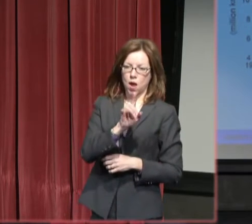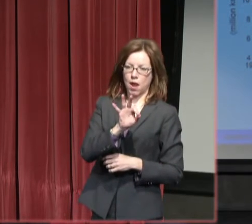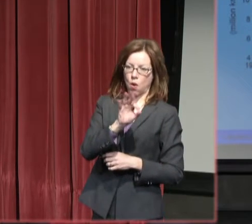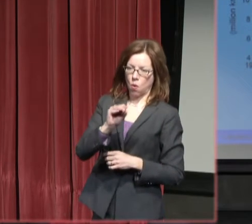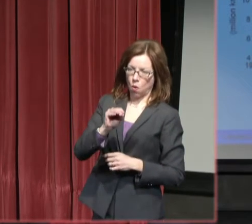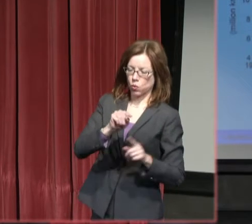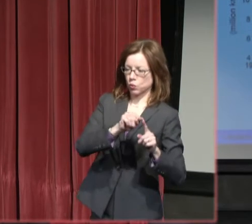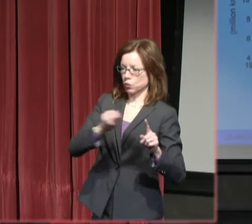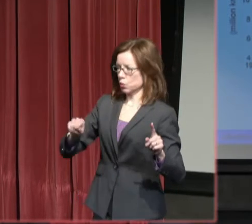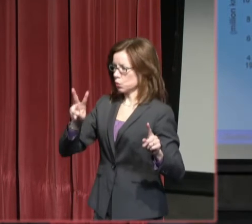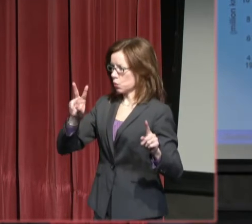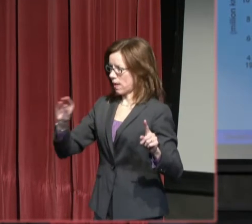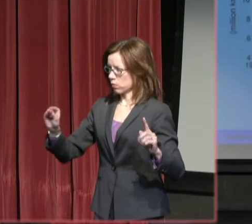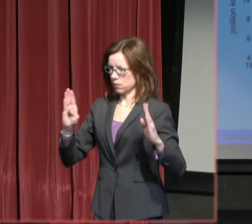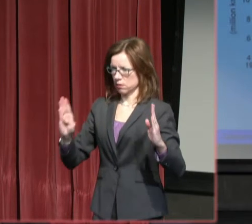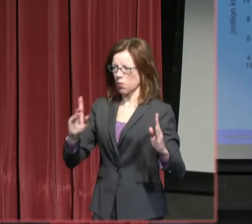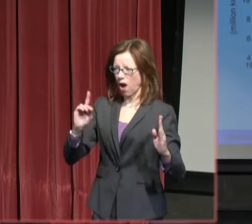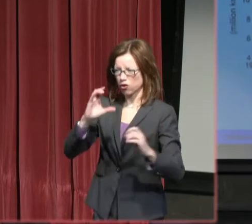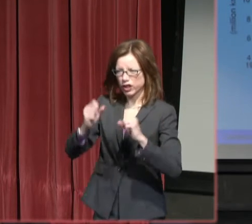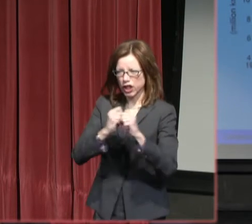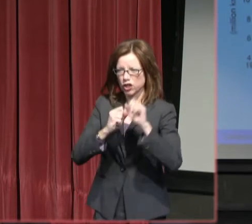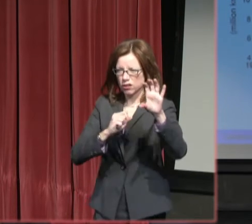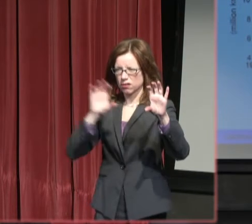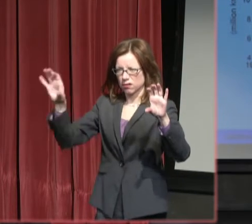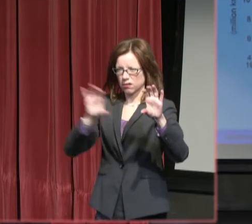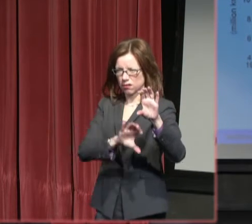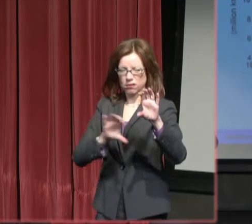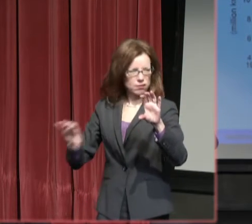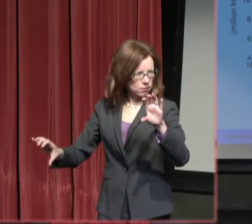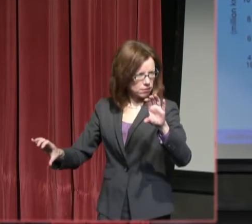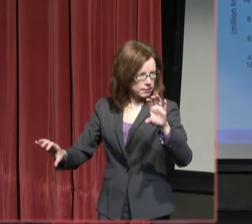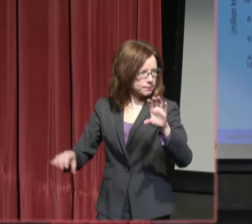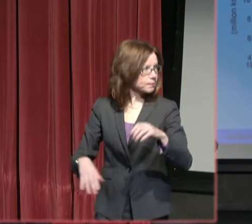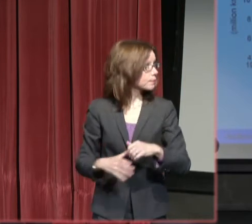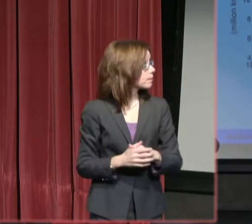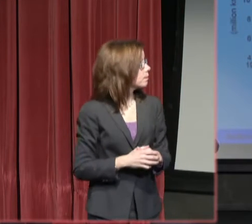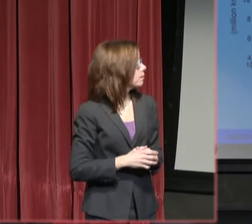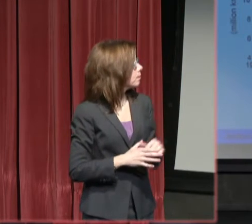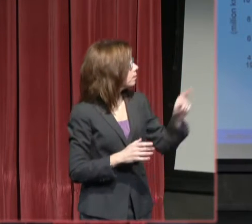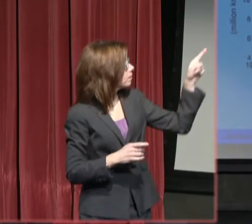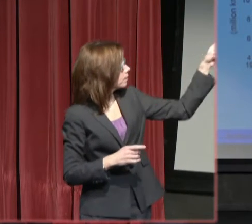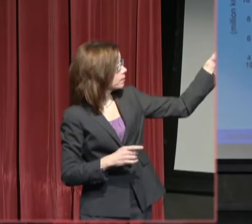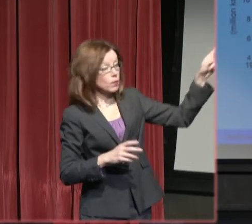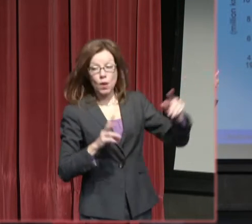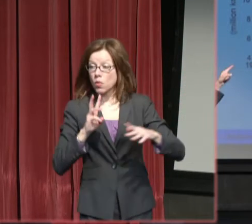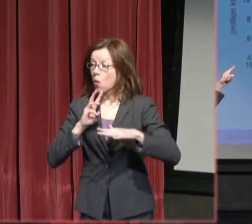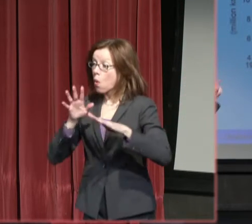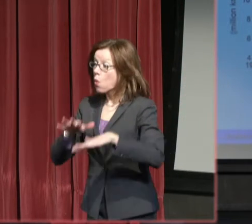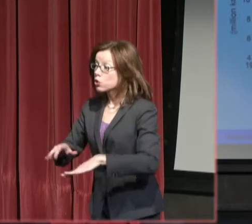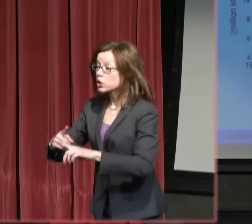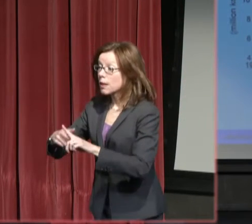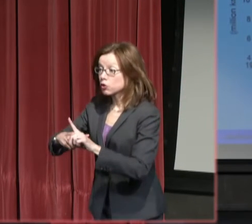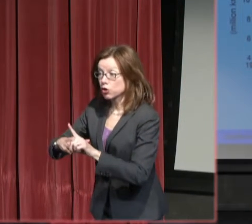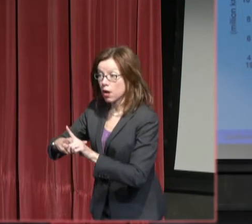The one on the top right here is showing the increasing ocean temperature.